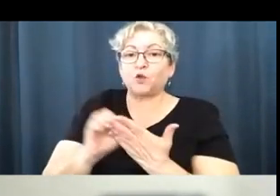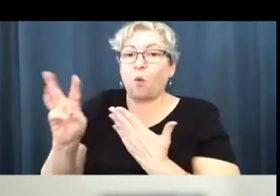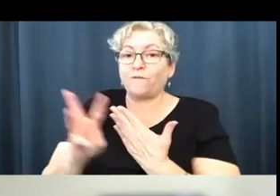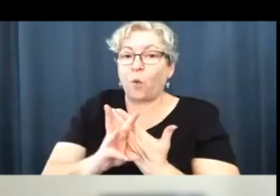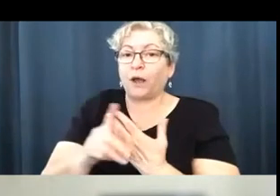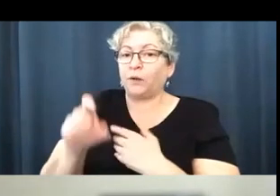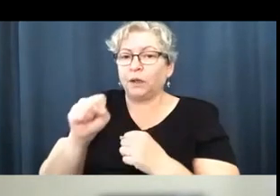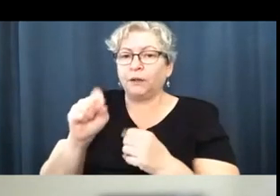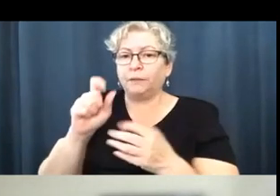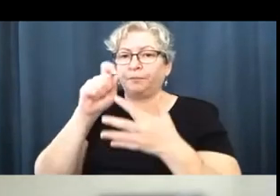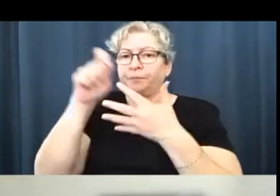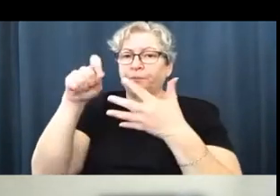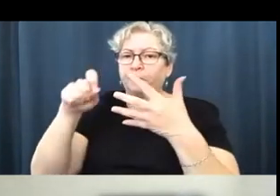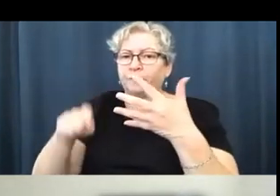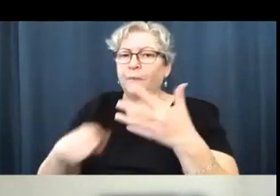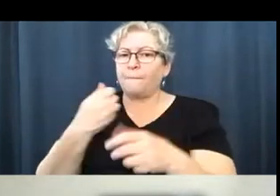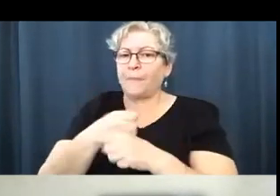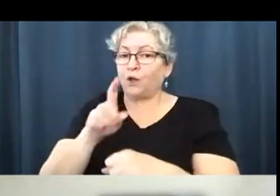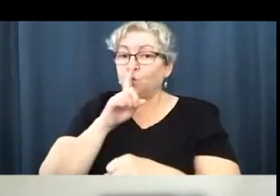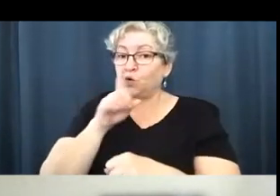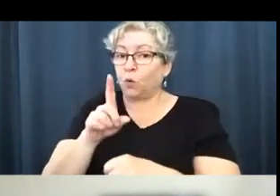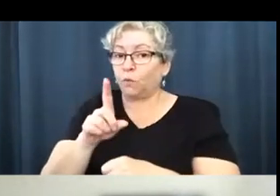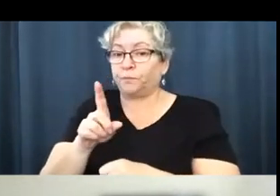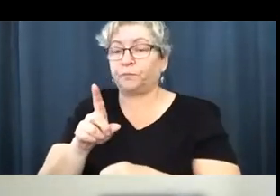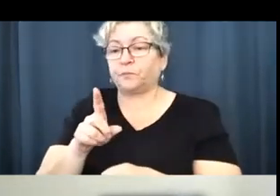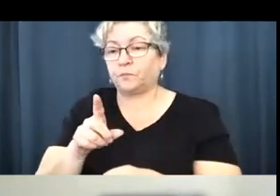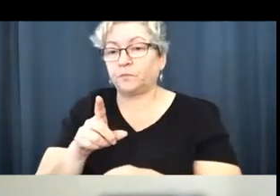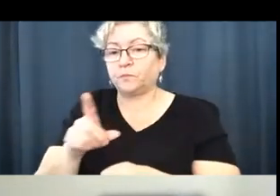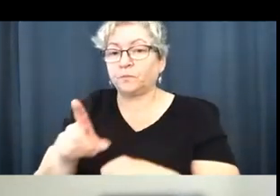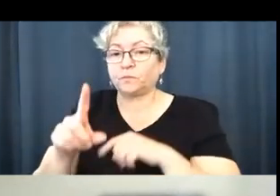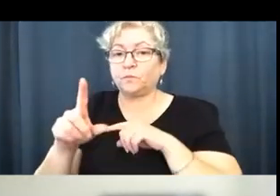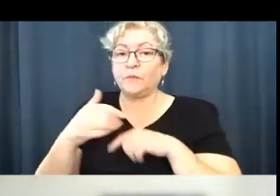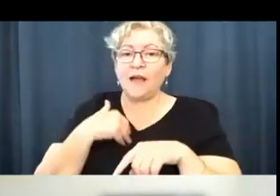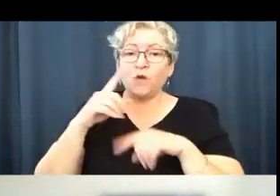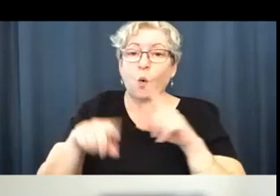a checklist you can go through to make sure that you have some questions to ask a vendor,